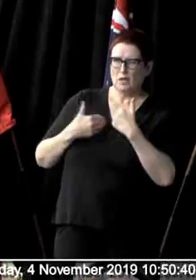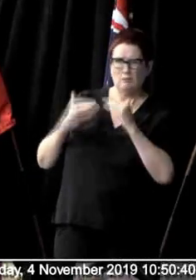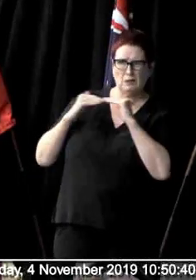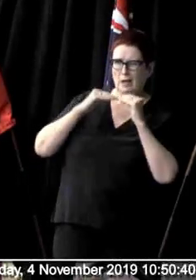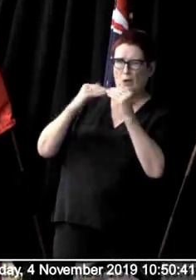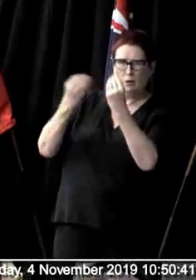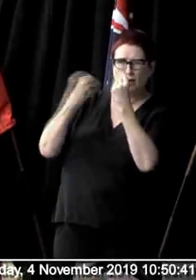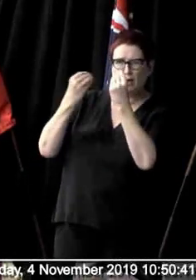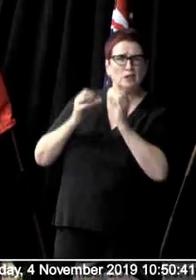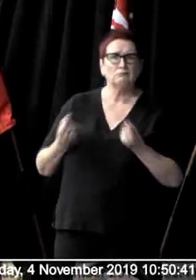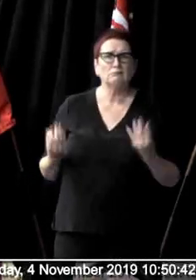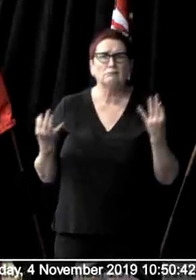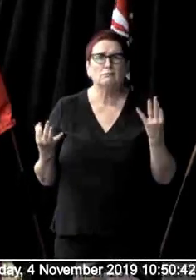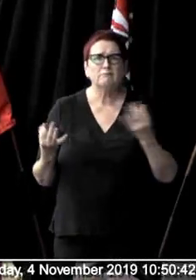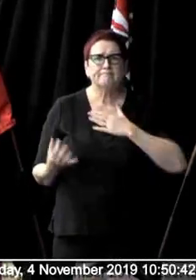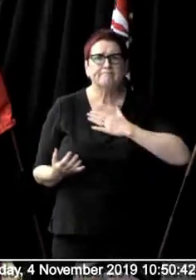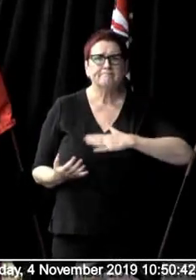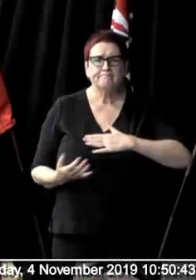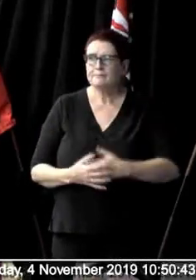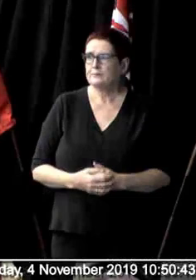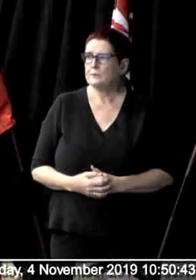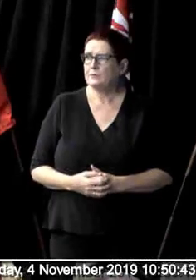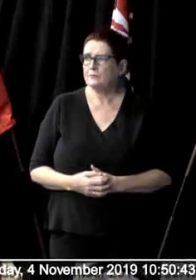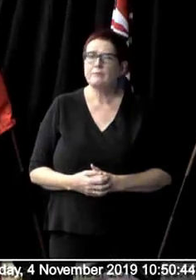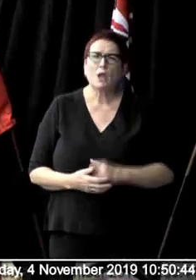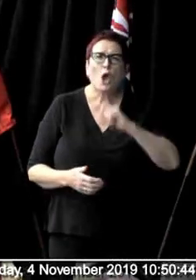May I share some of those stories with you now.